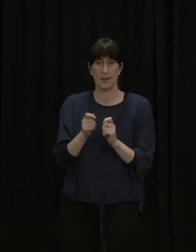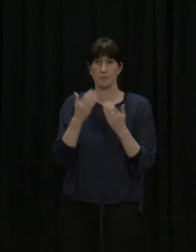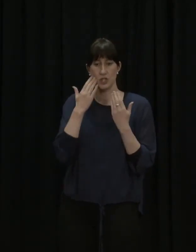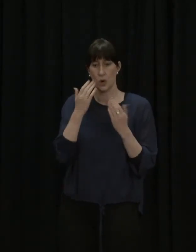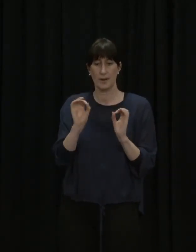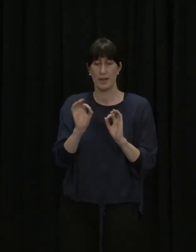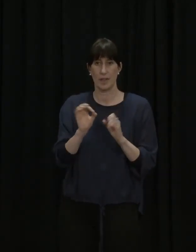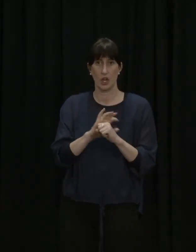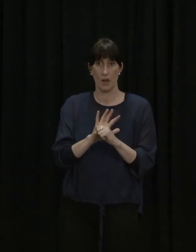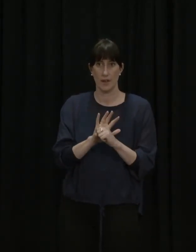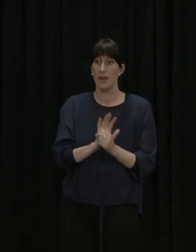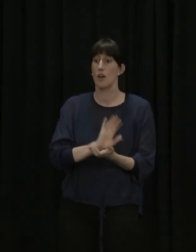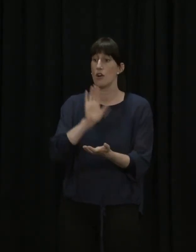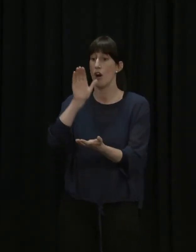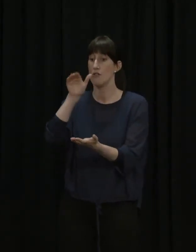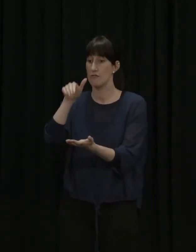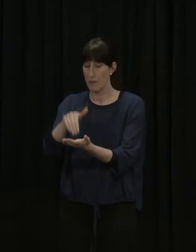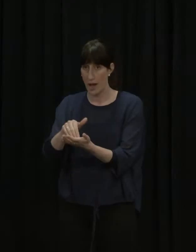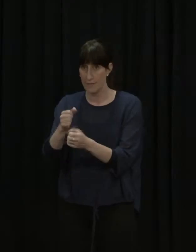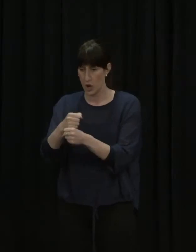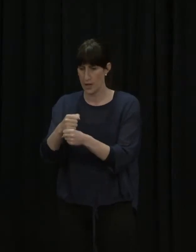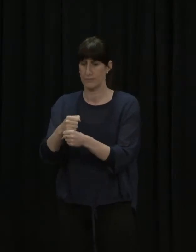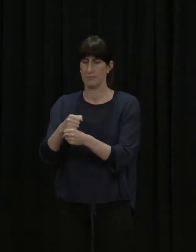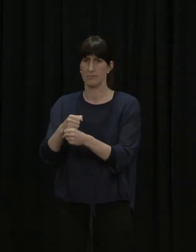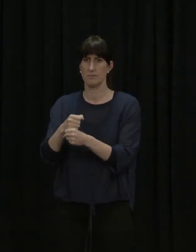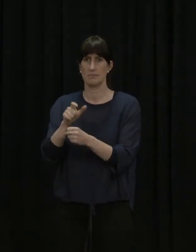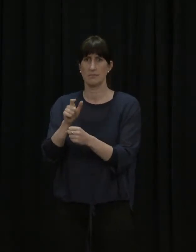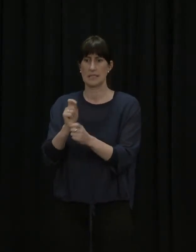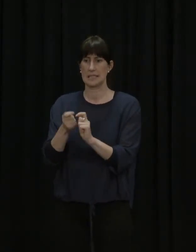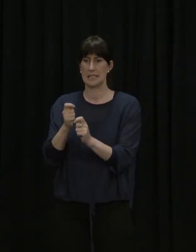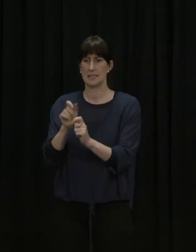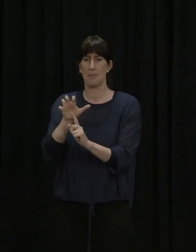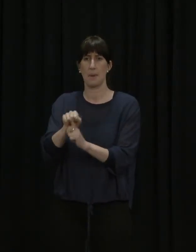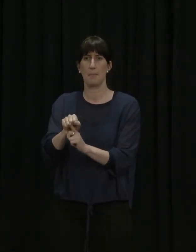The testing done predeparture was negative, and